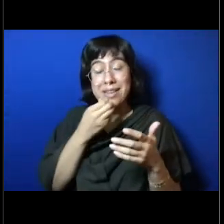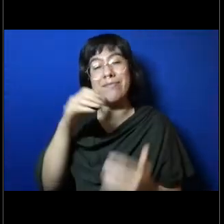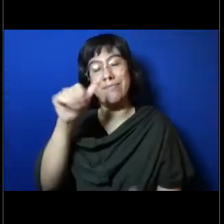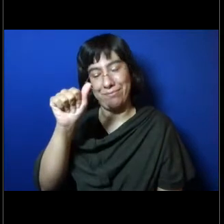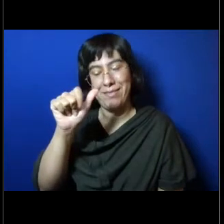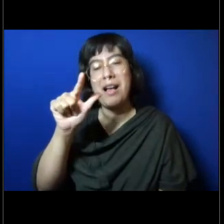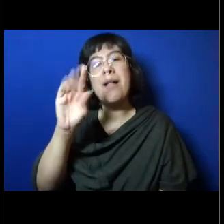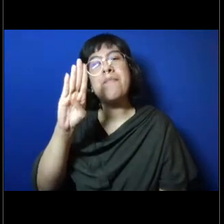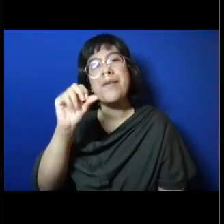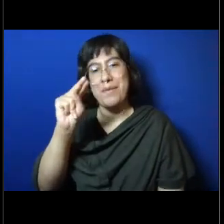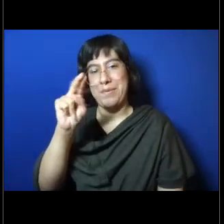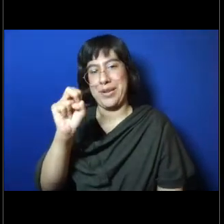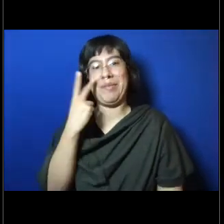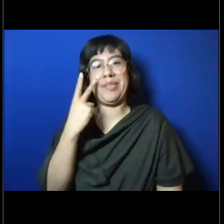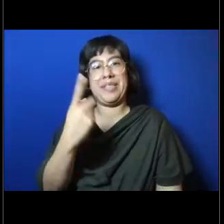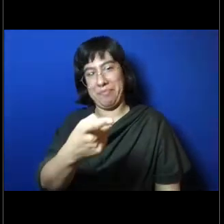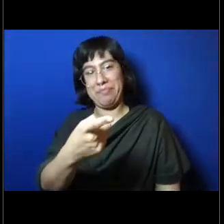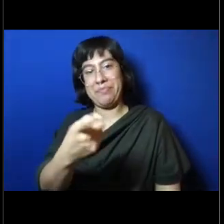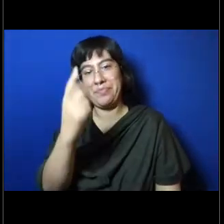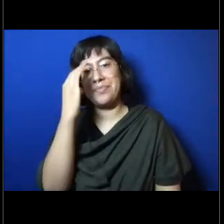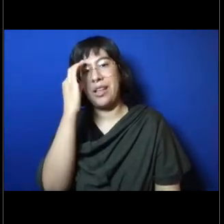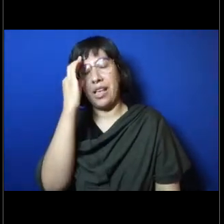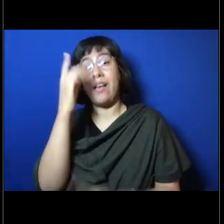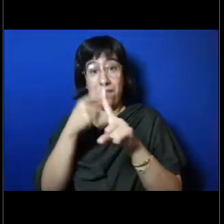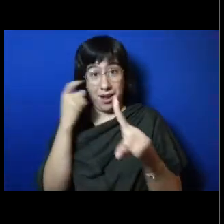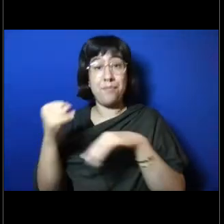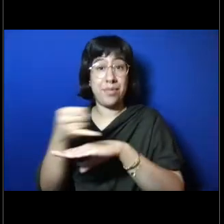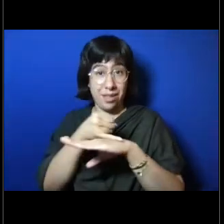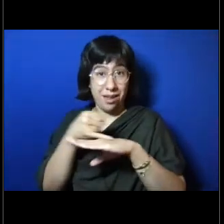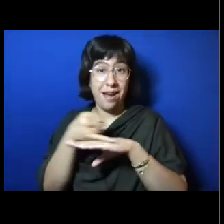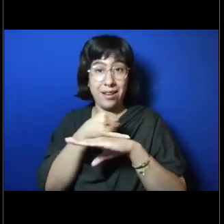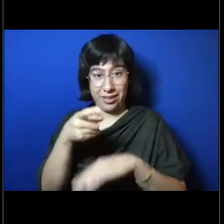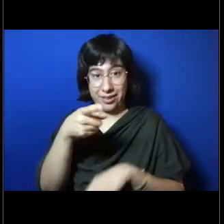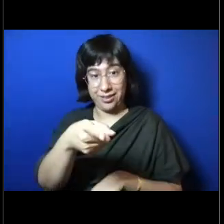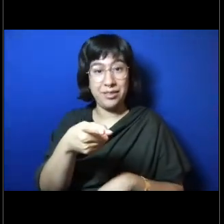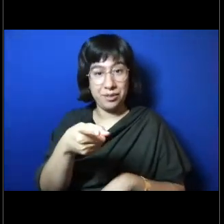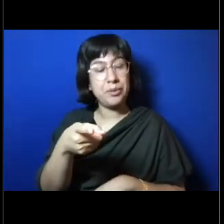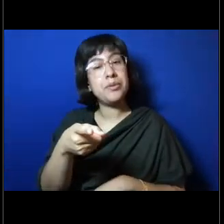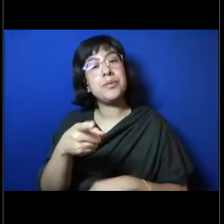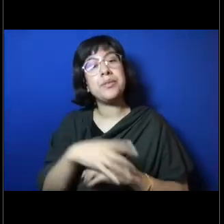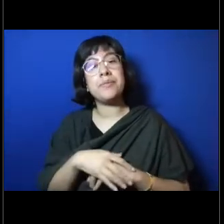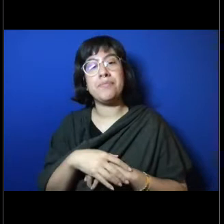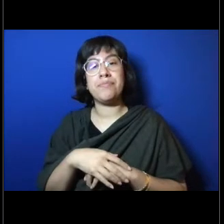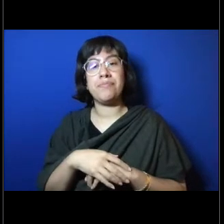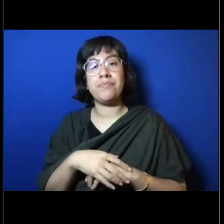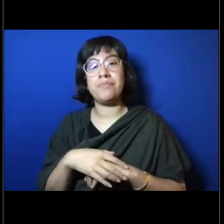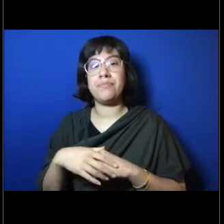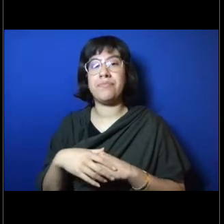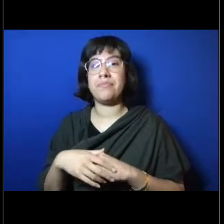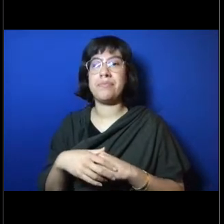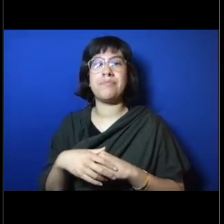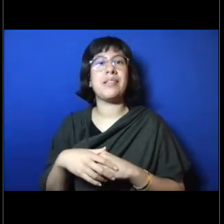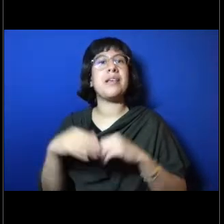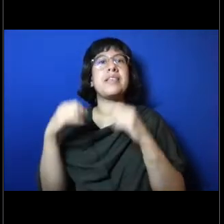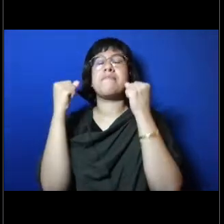And so this is a picture from San Nicolas Island. And this is a picture of one of the many kitchen middens that occurred.